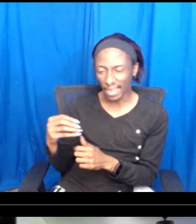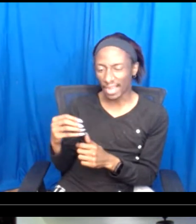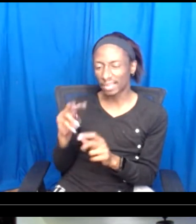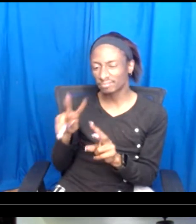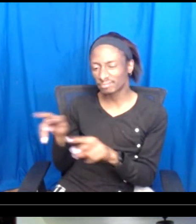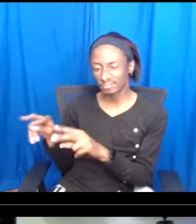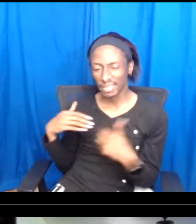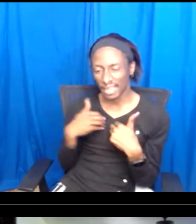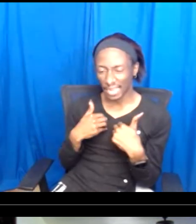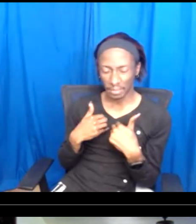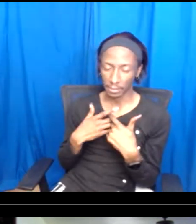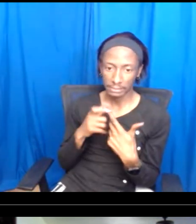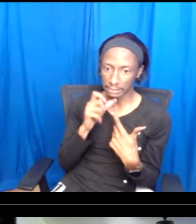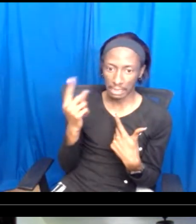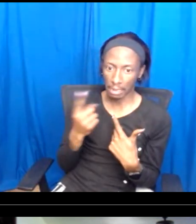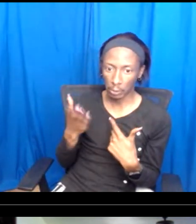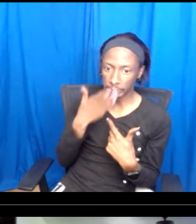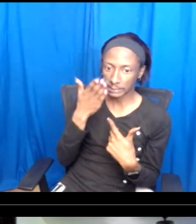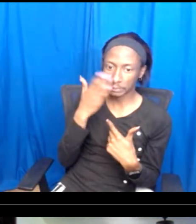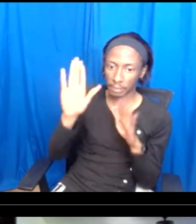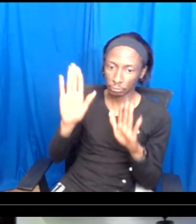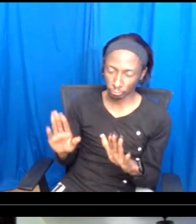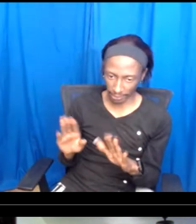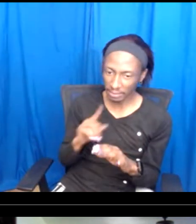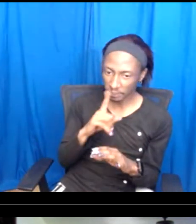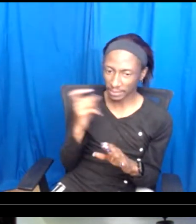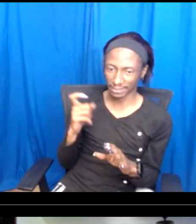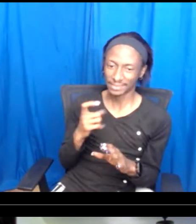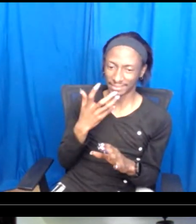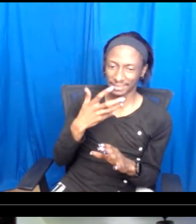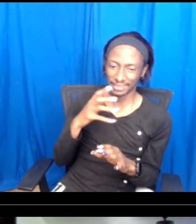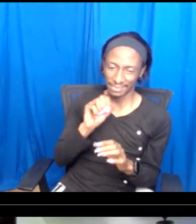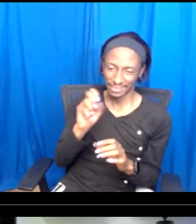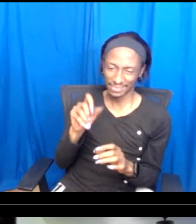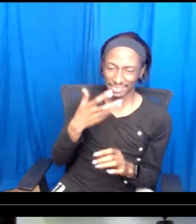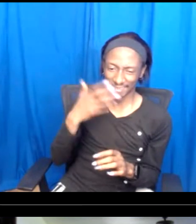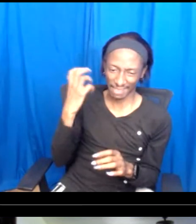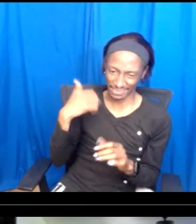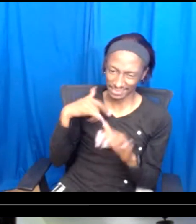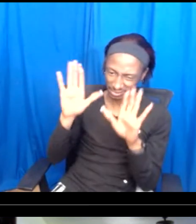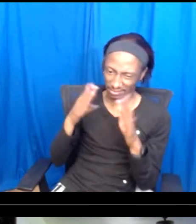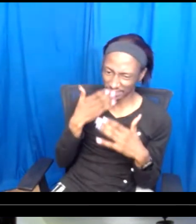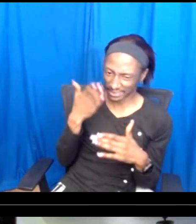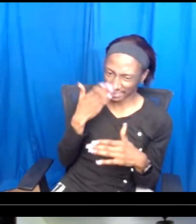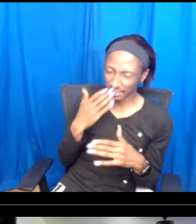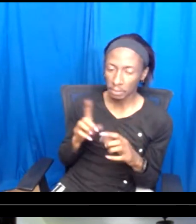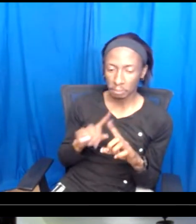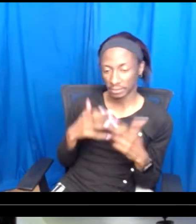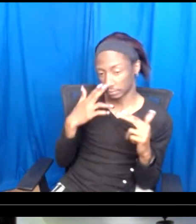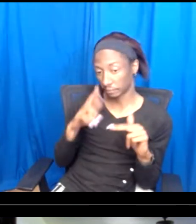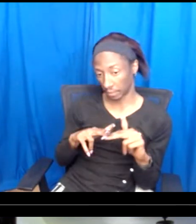Cause sea lions are super stinky but it's a lot of fun. Great, we had a few other questions and I know...